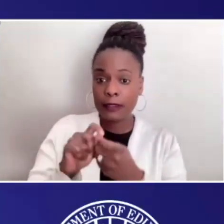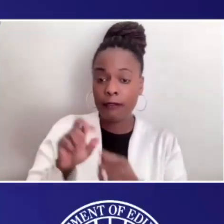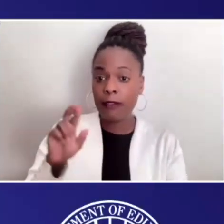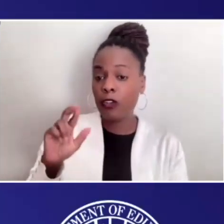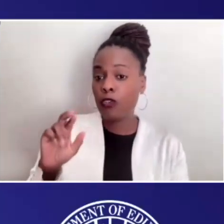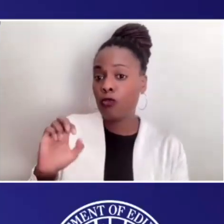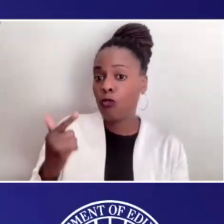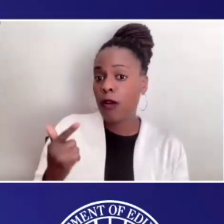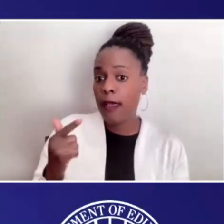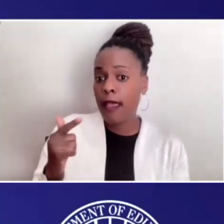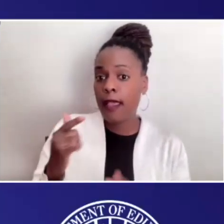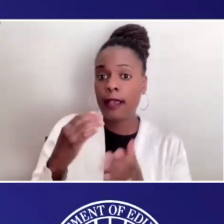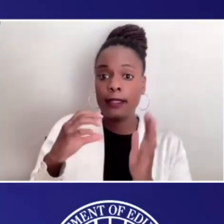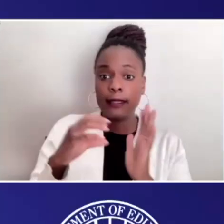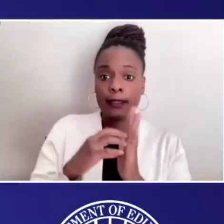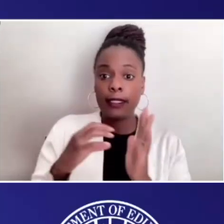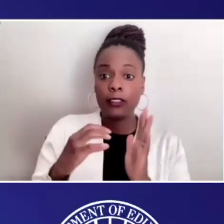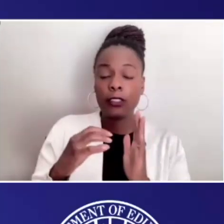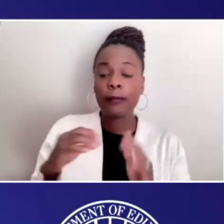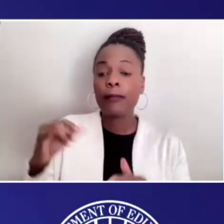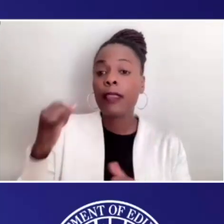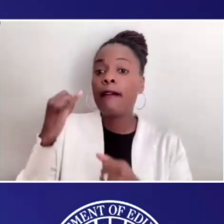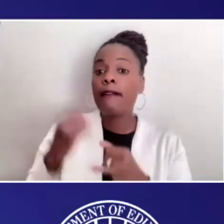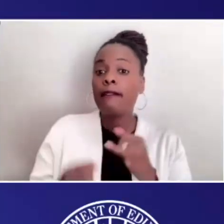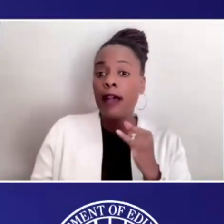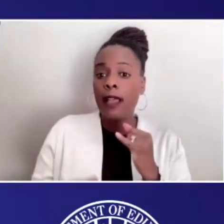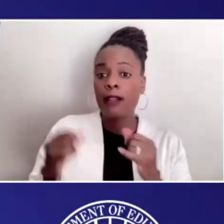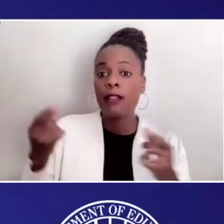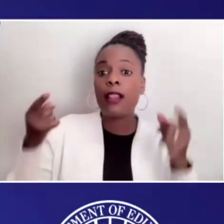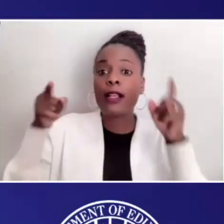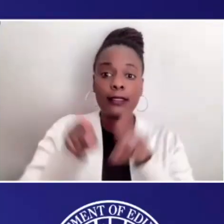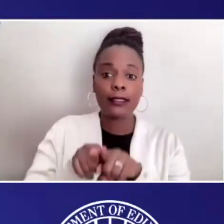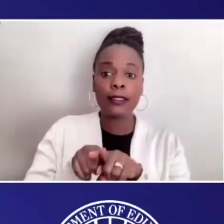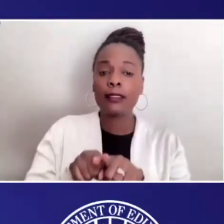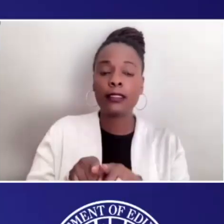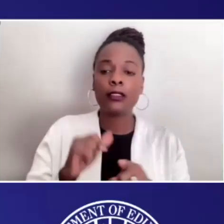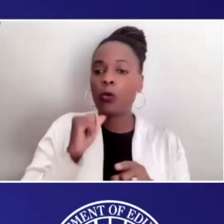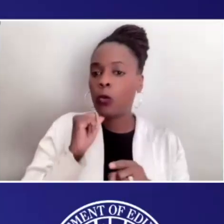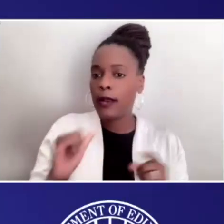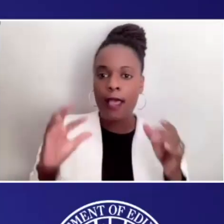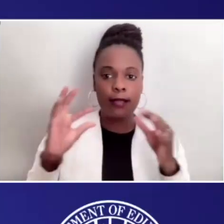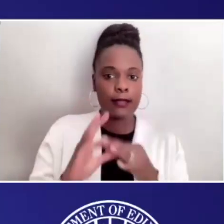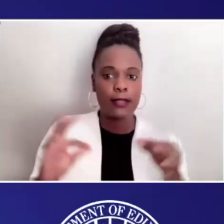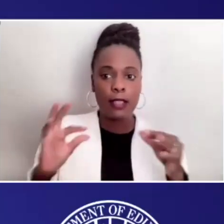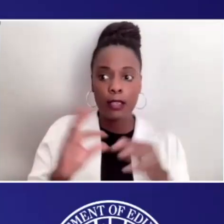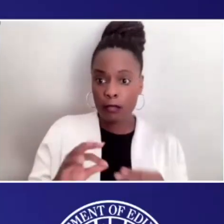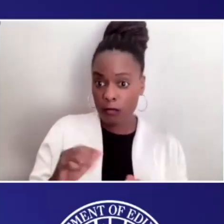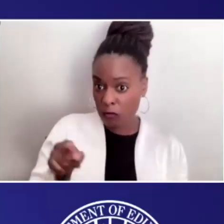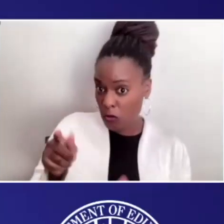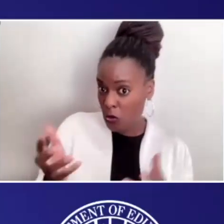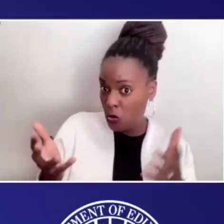The final consensus, we will not say. Do you want to give final consensus on